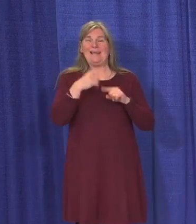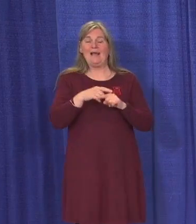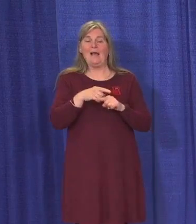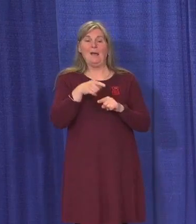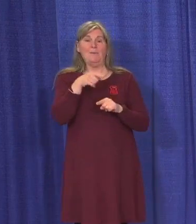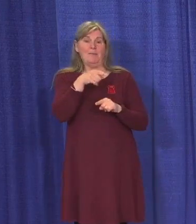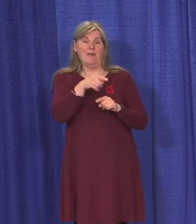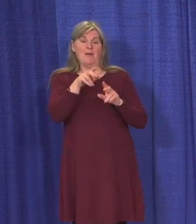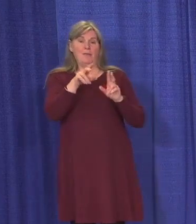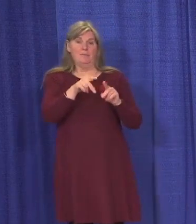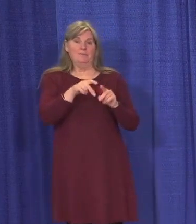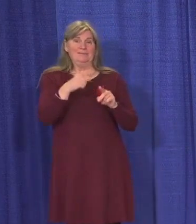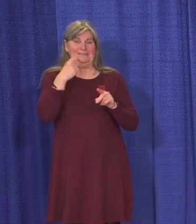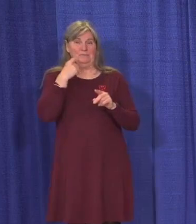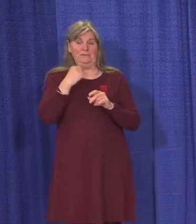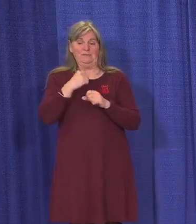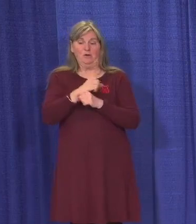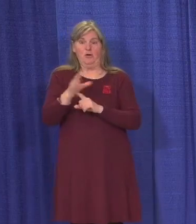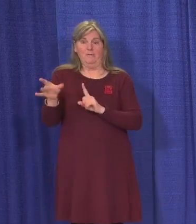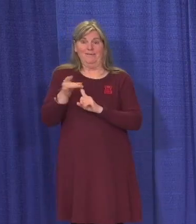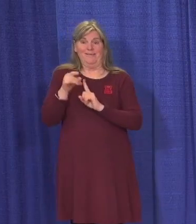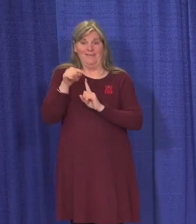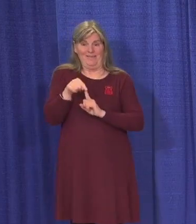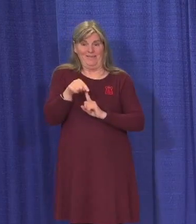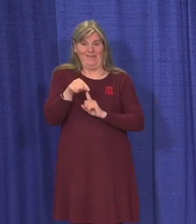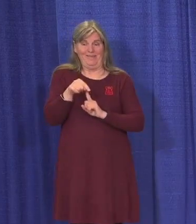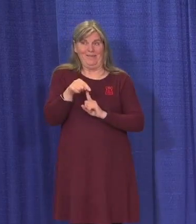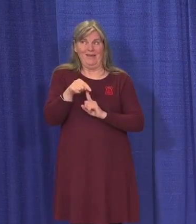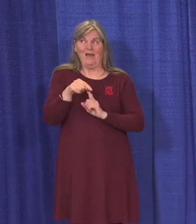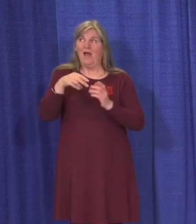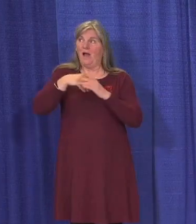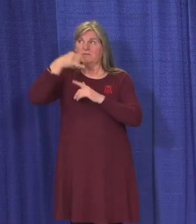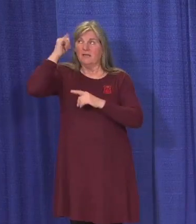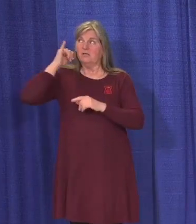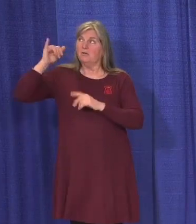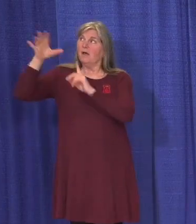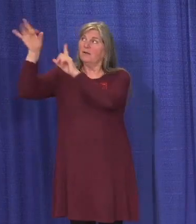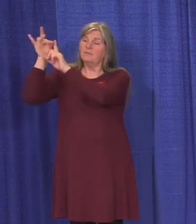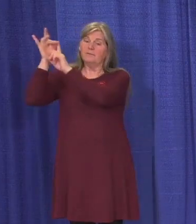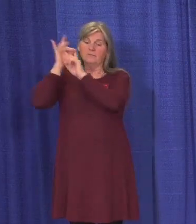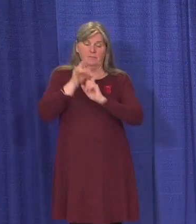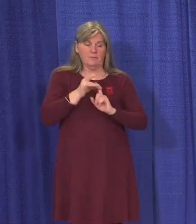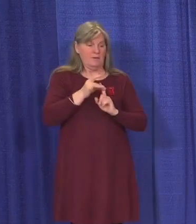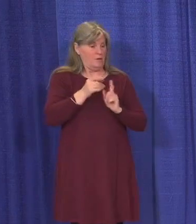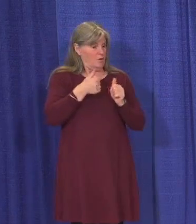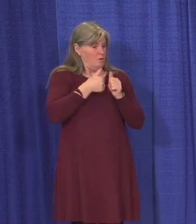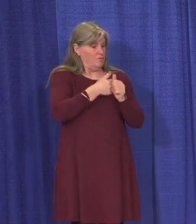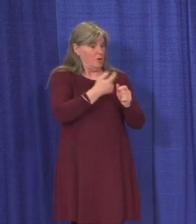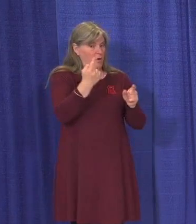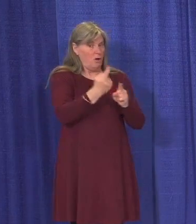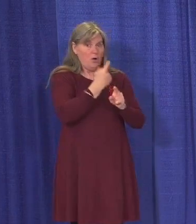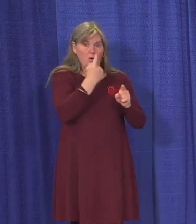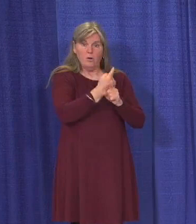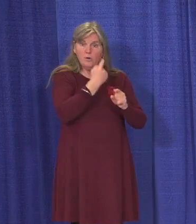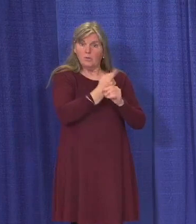thing when testing positive and those who have self isolated after returning.